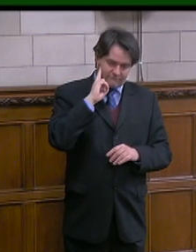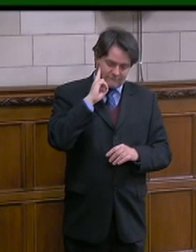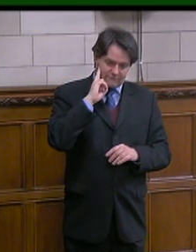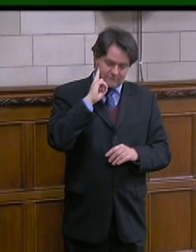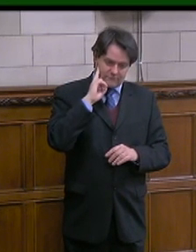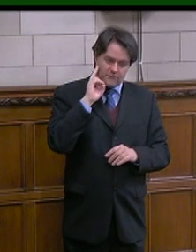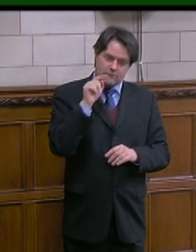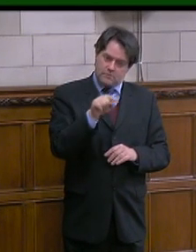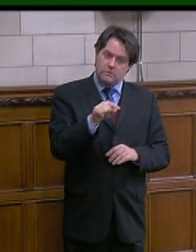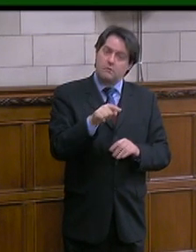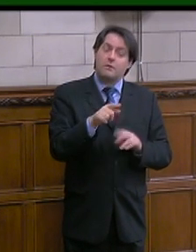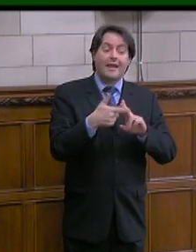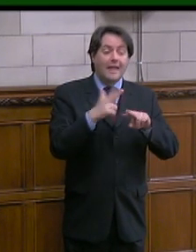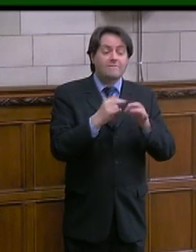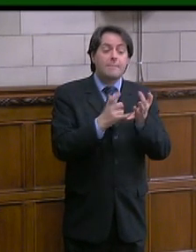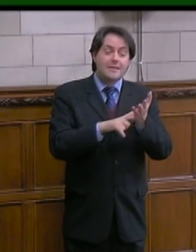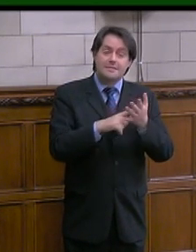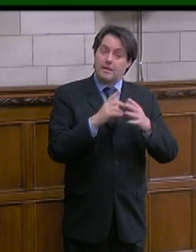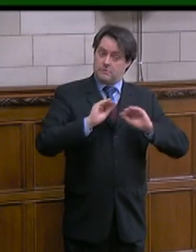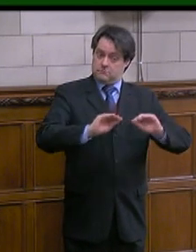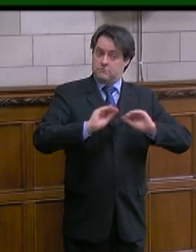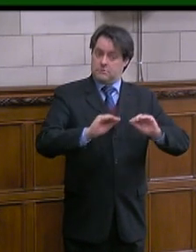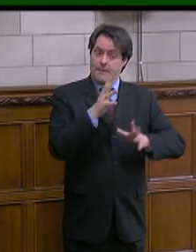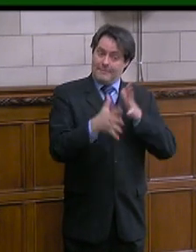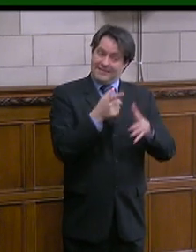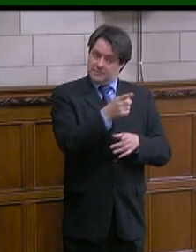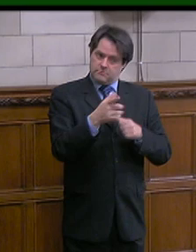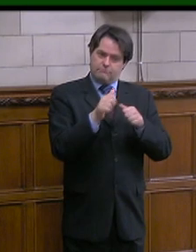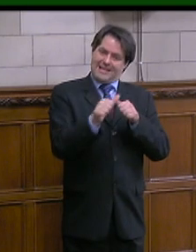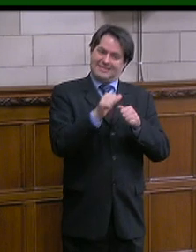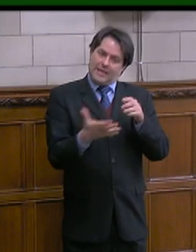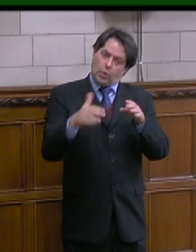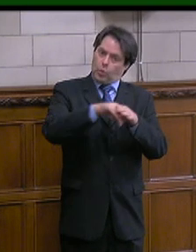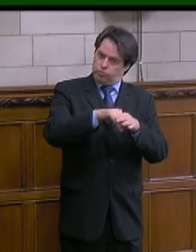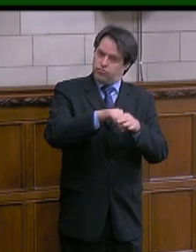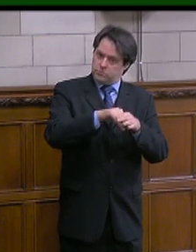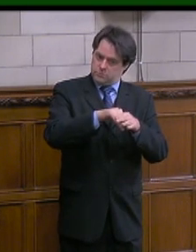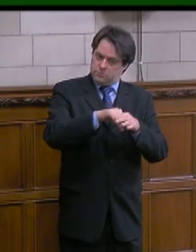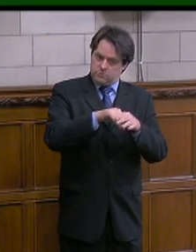Teaching BSL in schools will increase the inclusion of those children, will help others